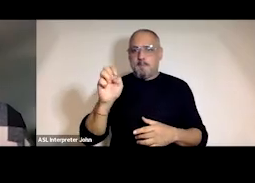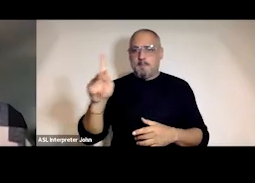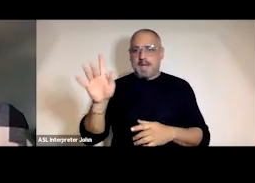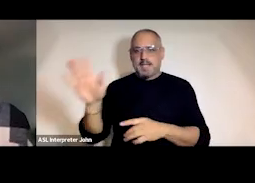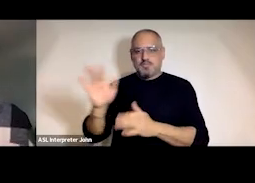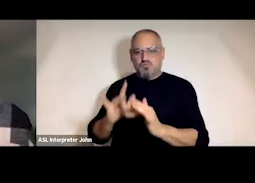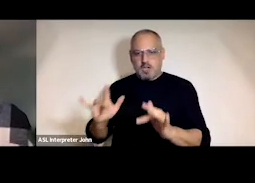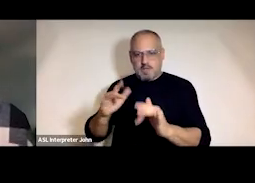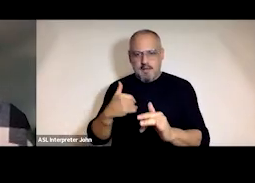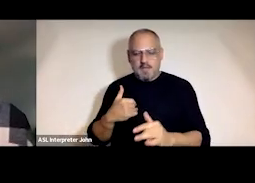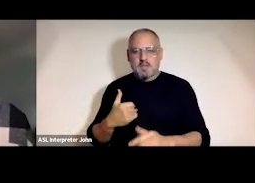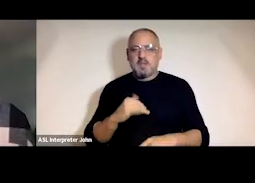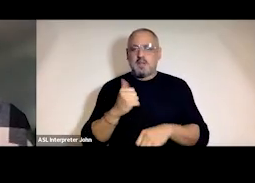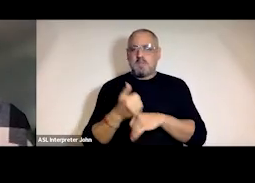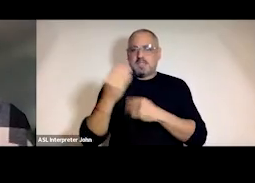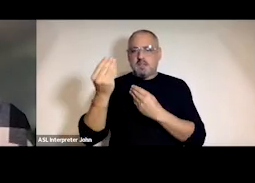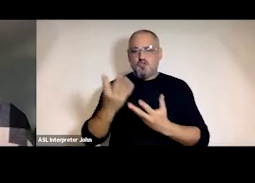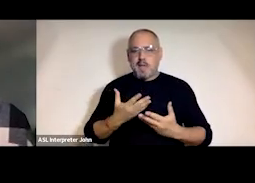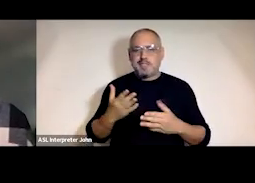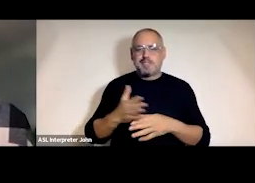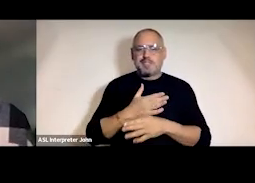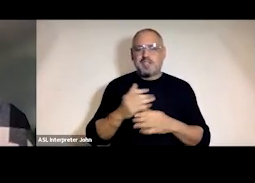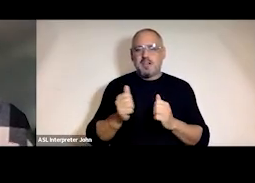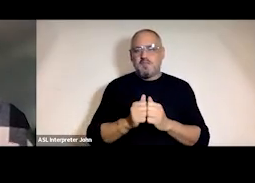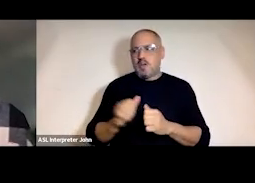and based on information that was shared by collateral sources.